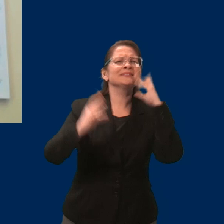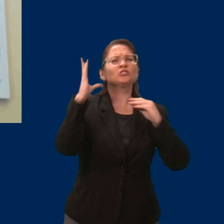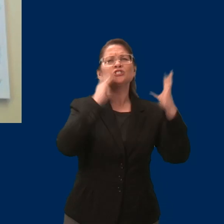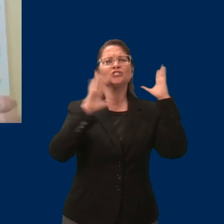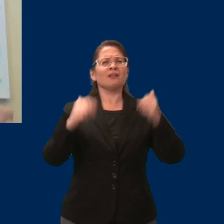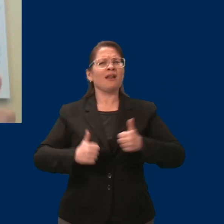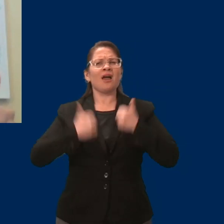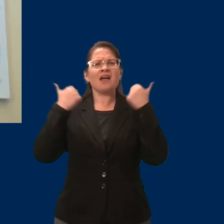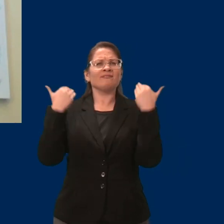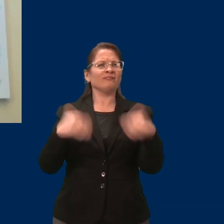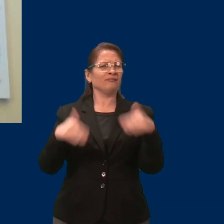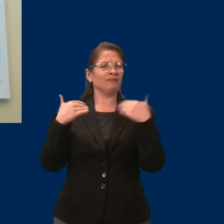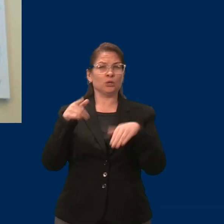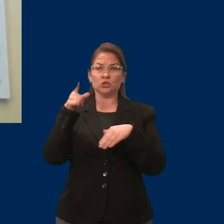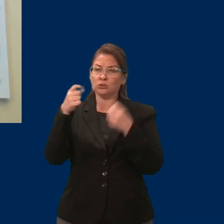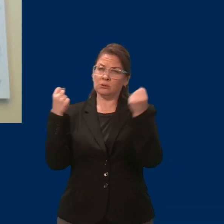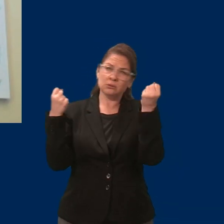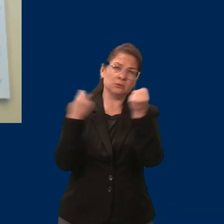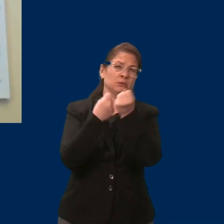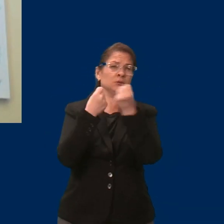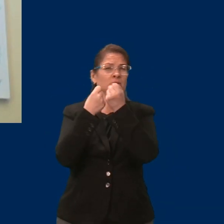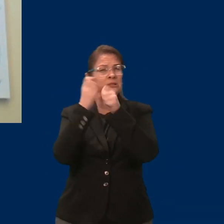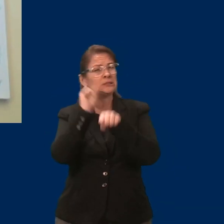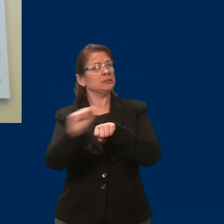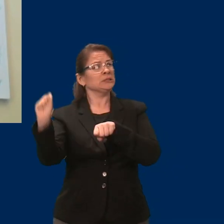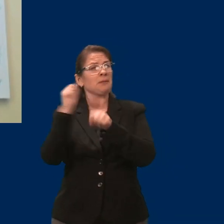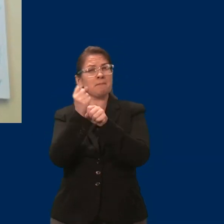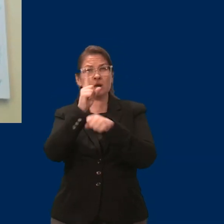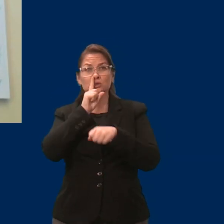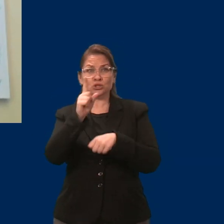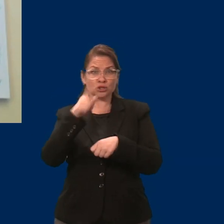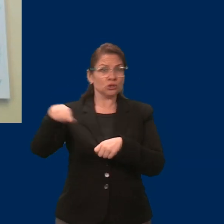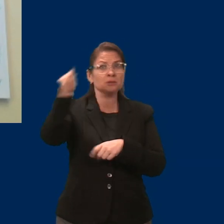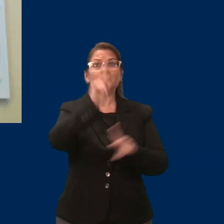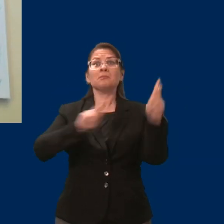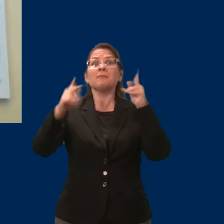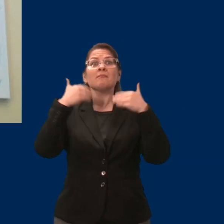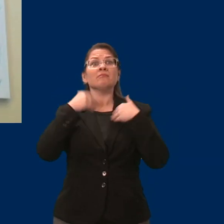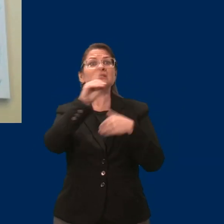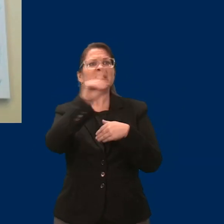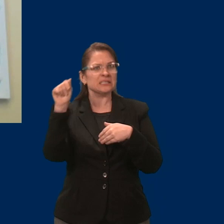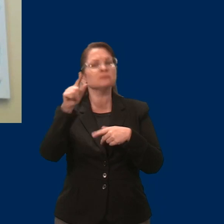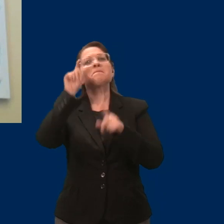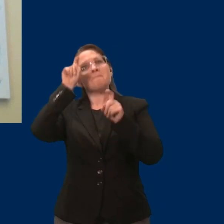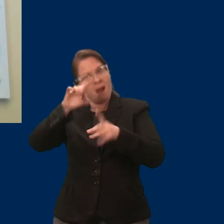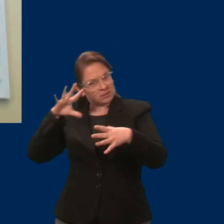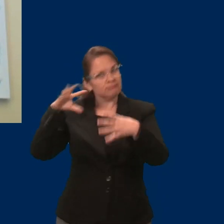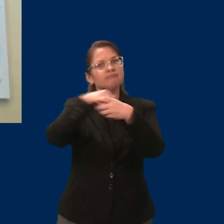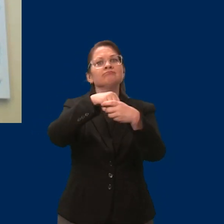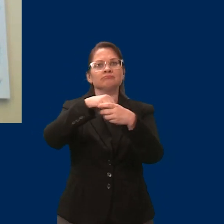are part of policy making, and I am so grateful for it. We have a lot of important work